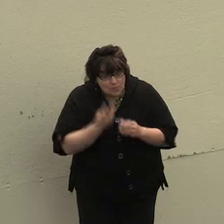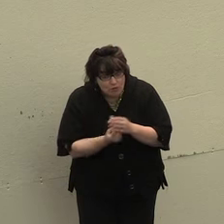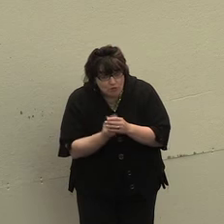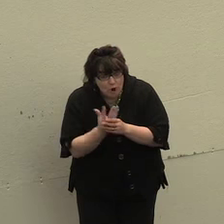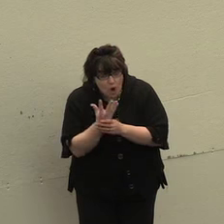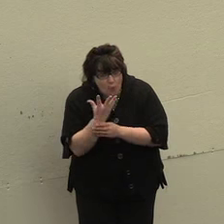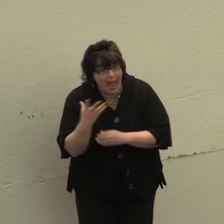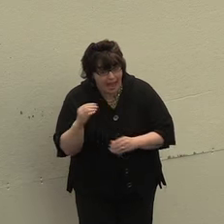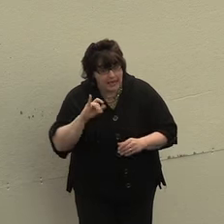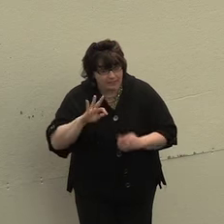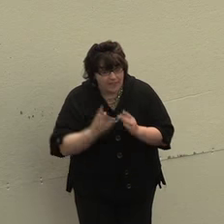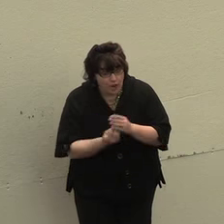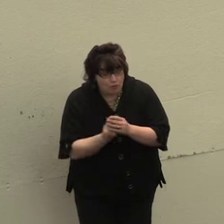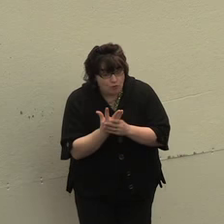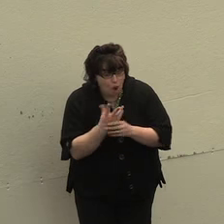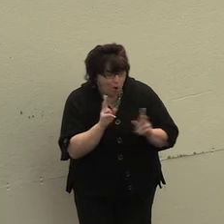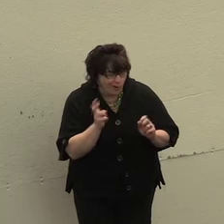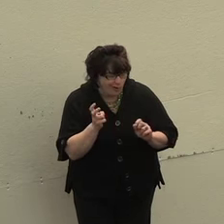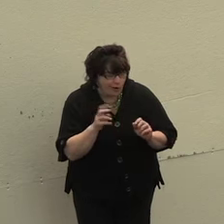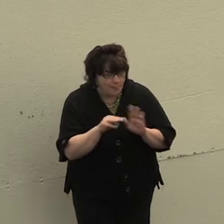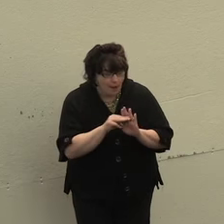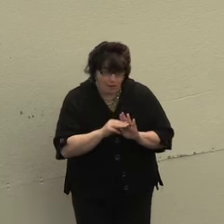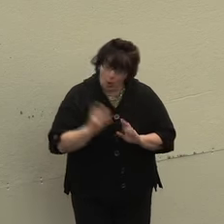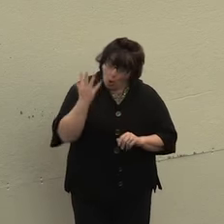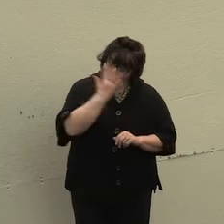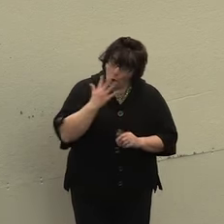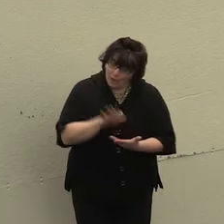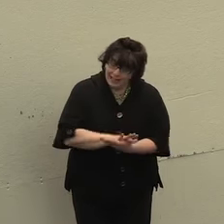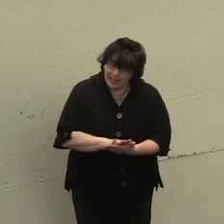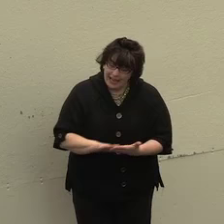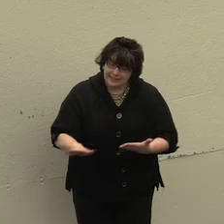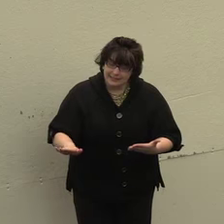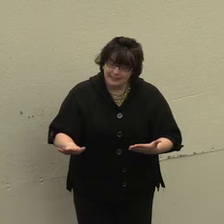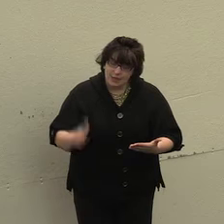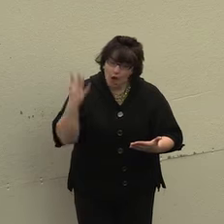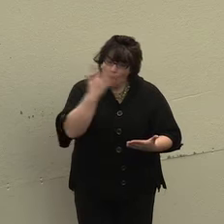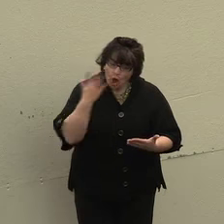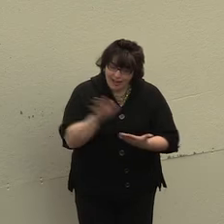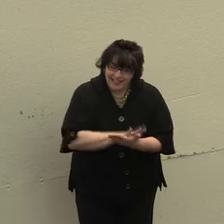But looks nice, or it looks a little bit sick, or something like that.